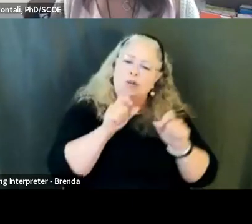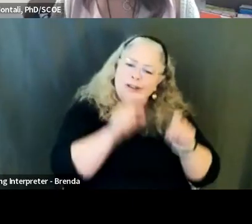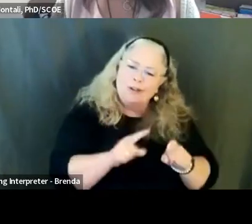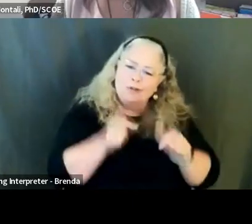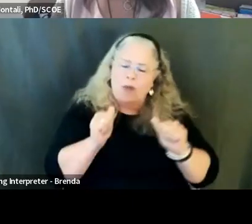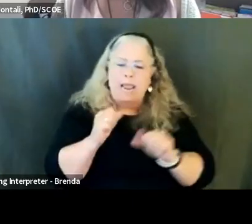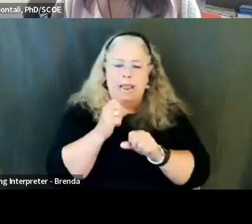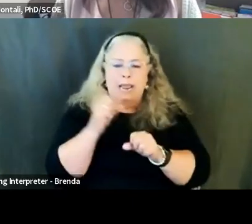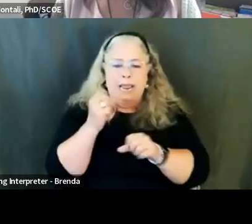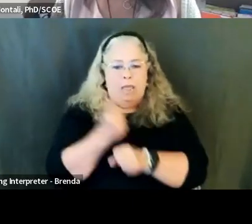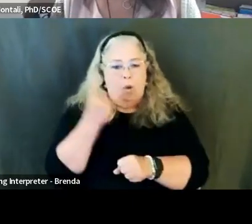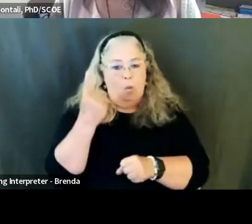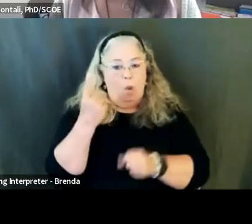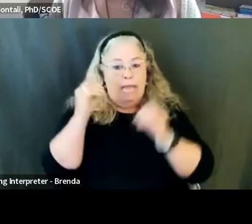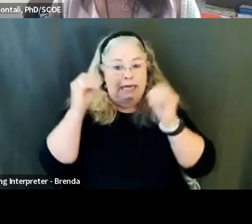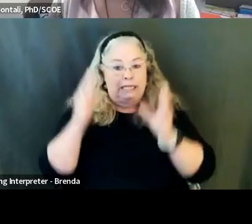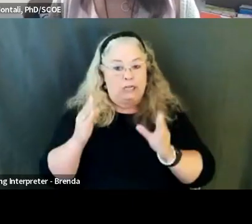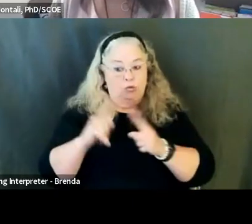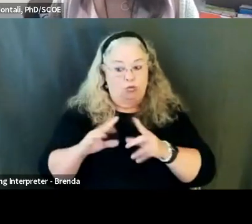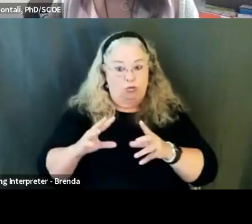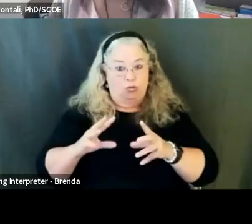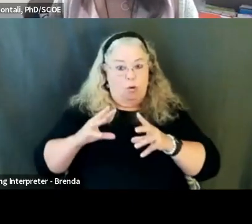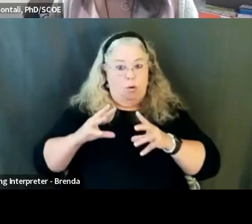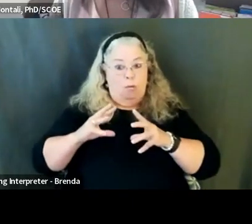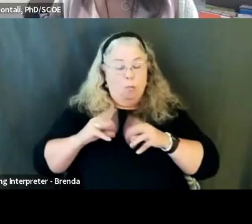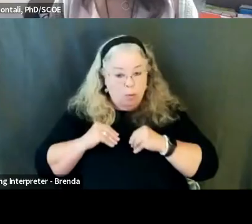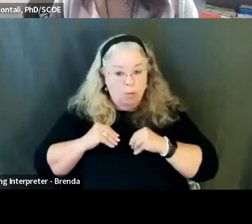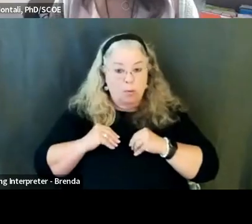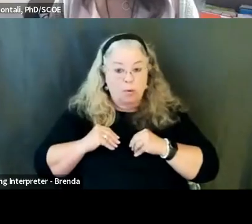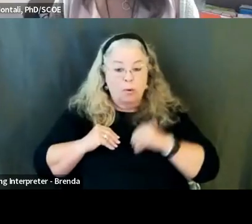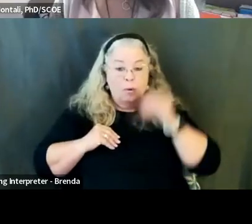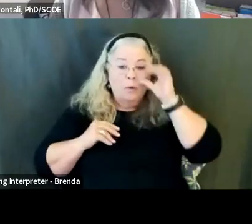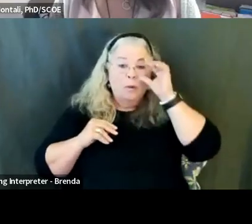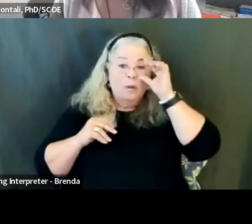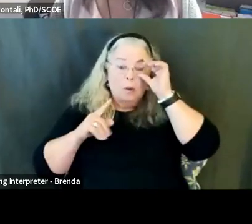board I think is also an important aspect of this because like I said previously once you get that